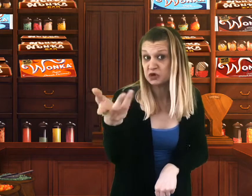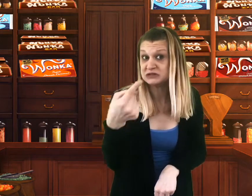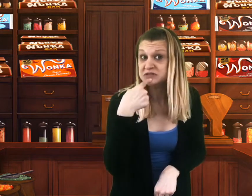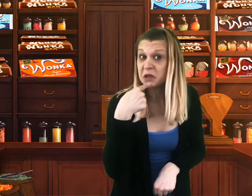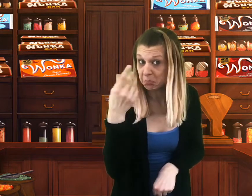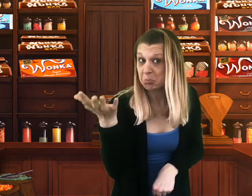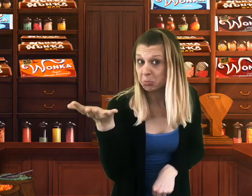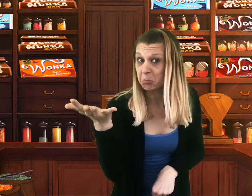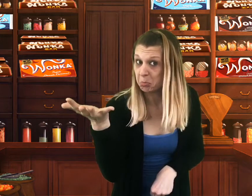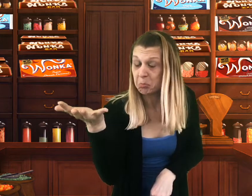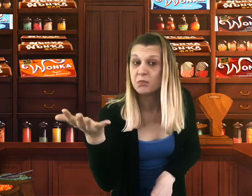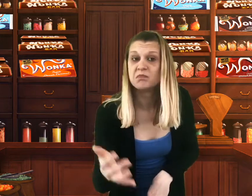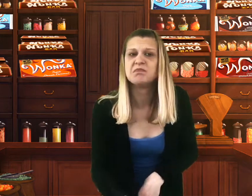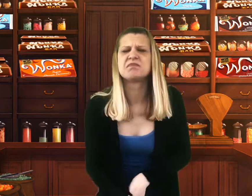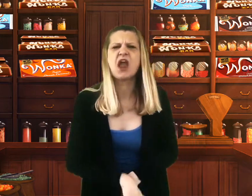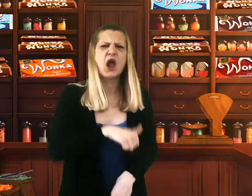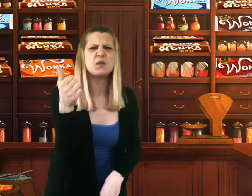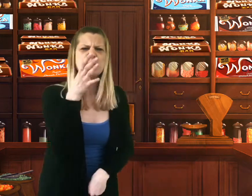What do you say? How about that, eh?"